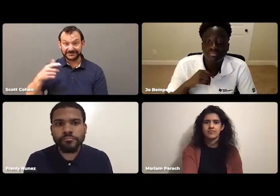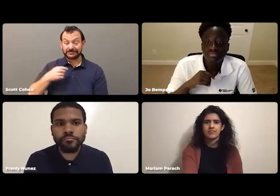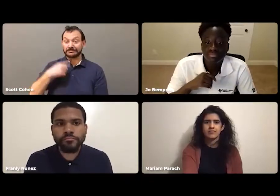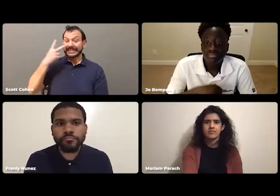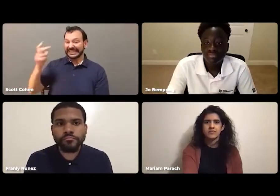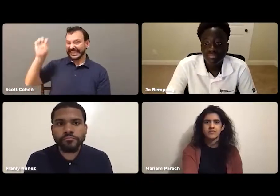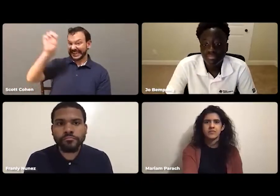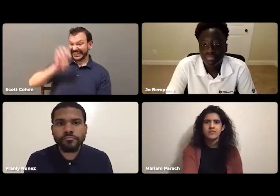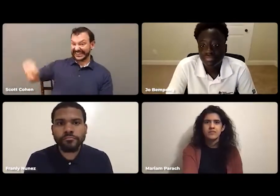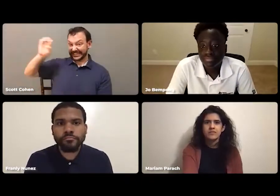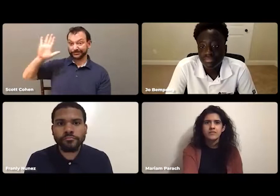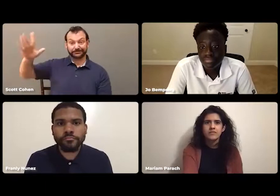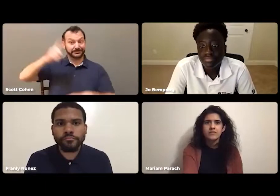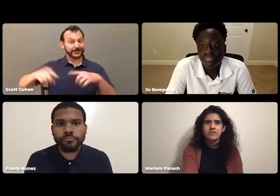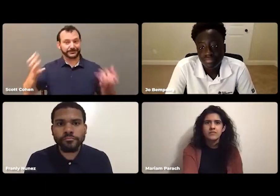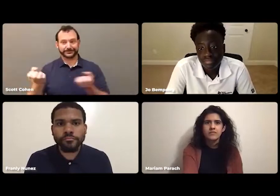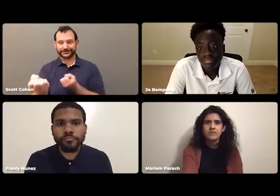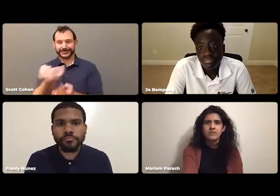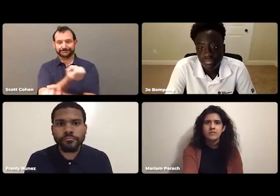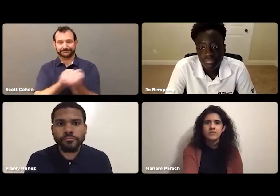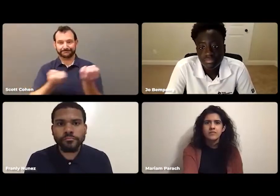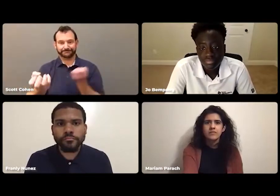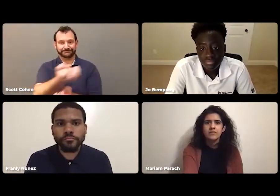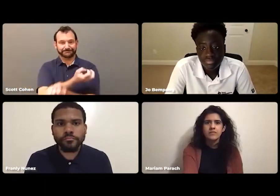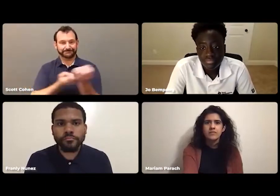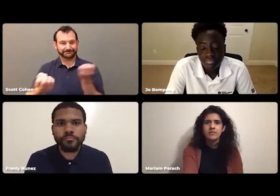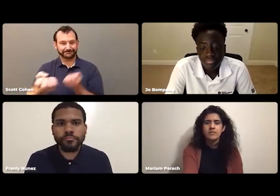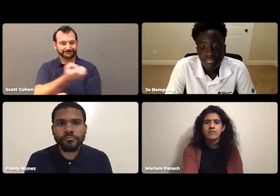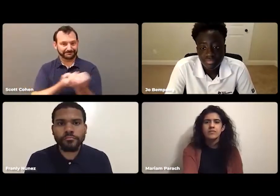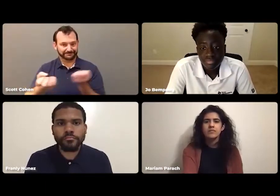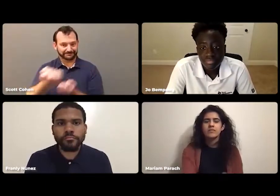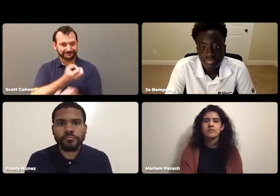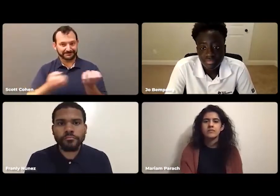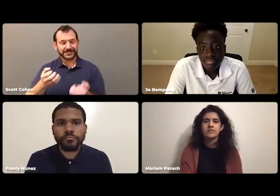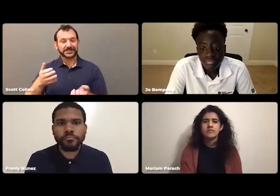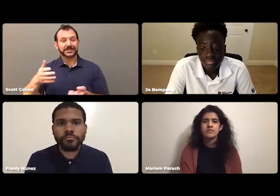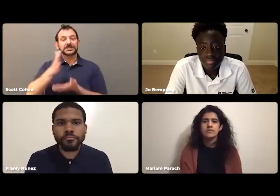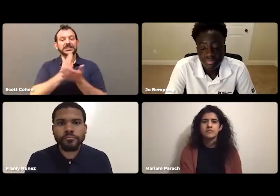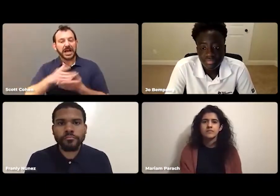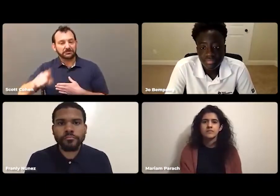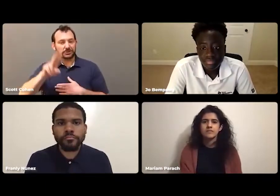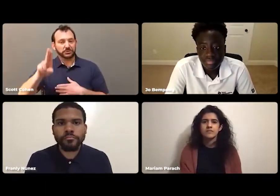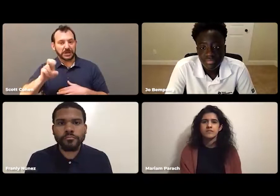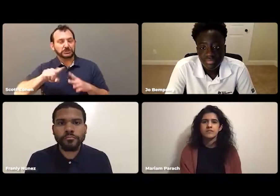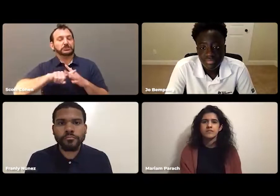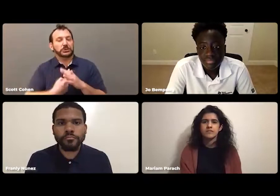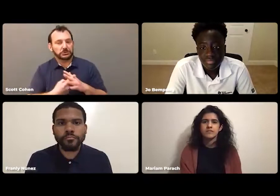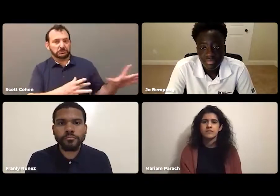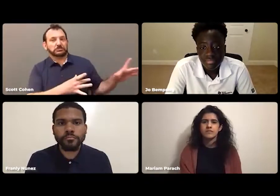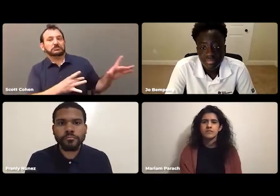I've seen this sign in Europe for STEM.